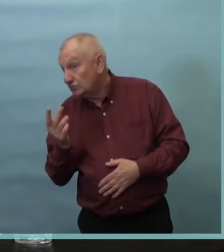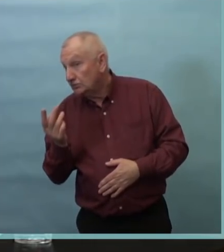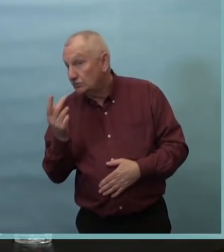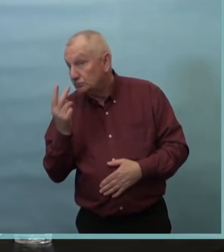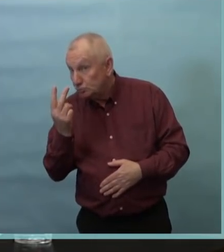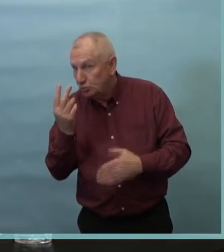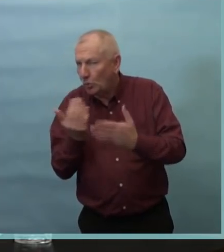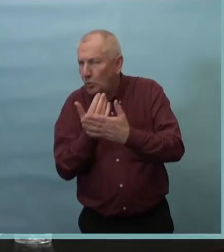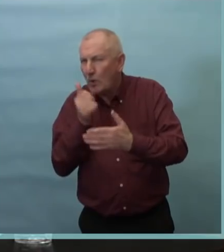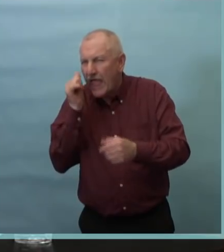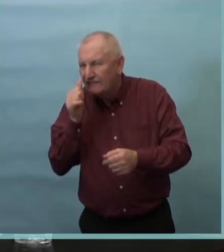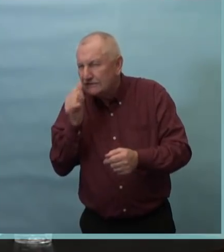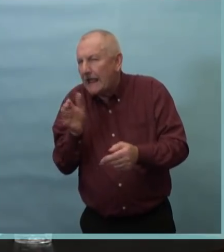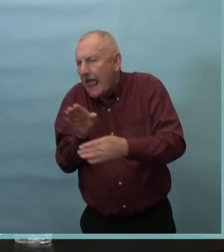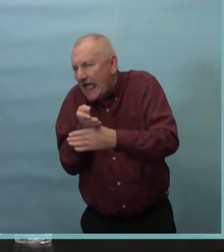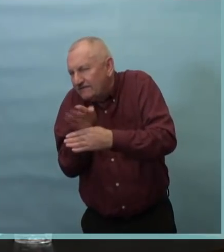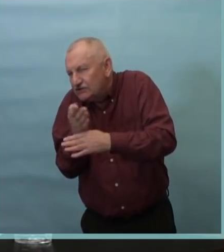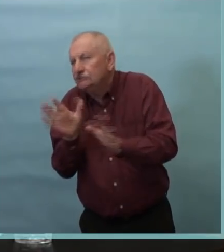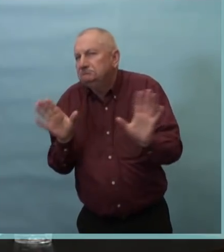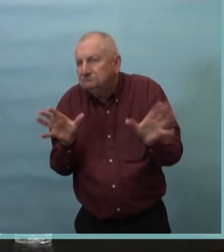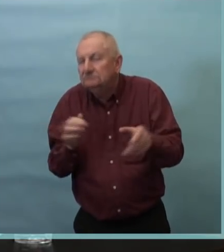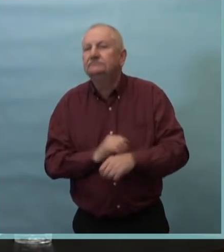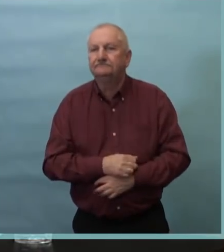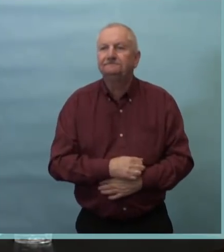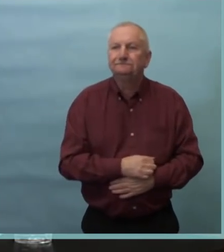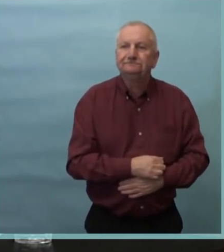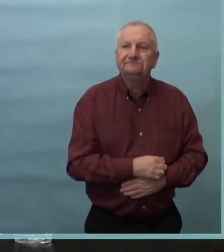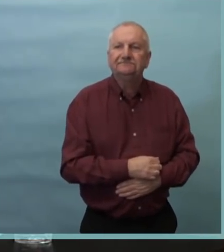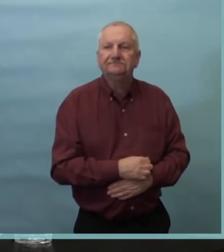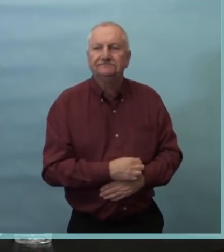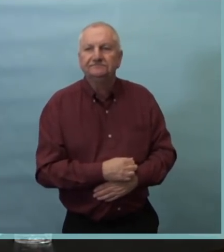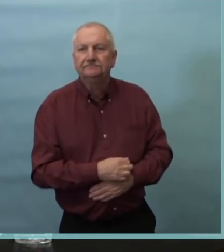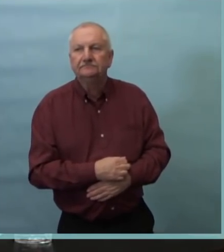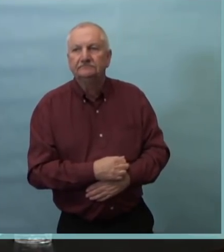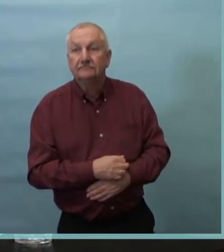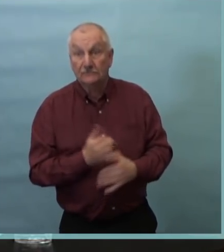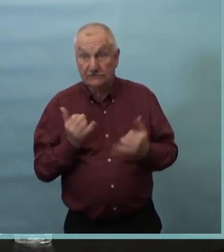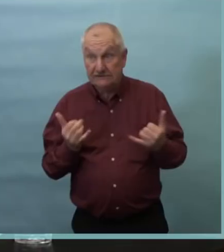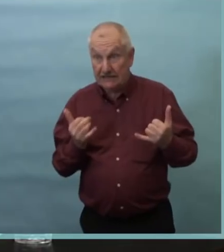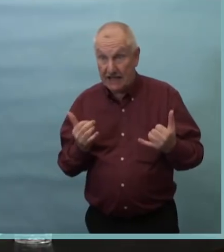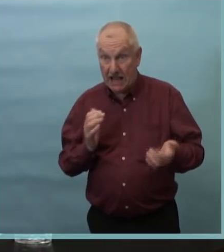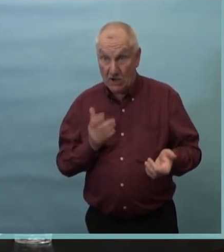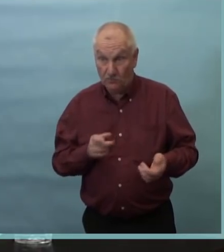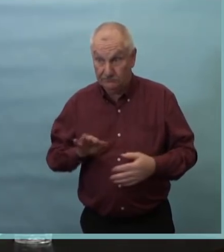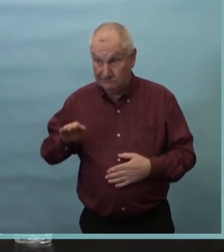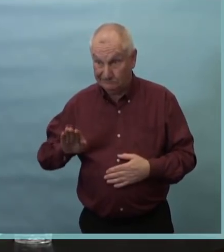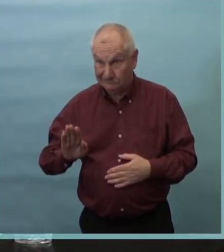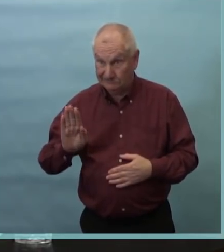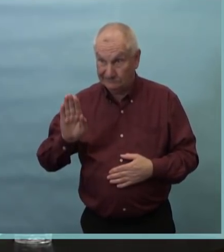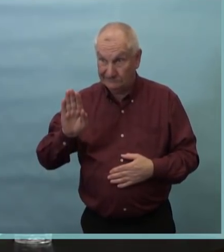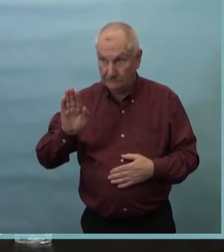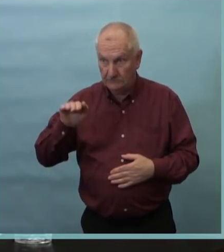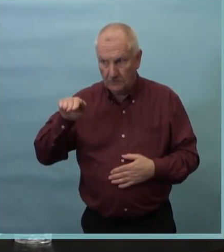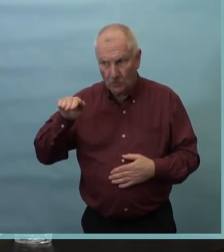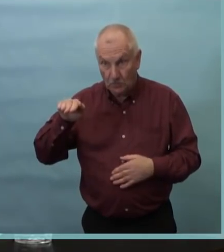over the weekend and so you'll notice that on the curve that shows they're recovered it's usually flat over the weekend so we'll start seeing